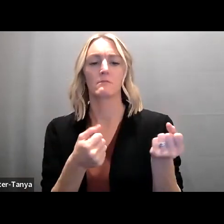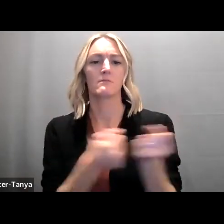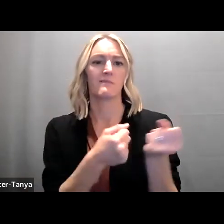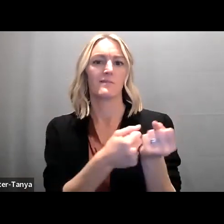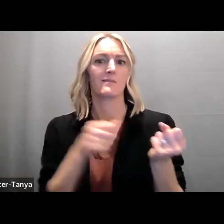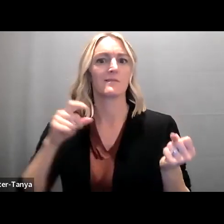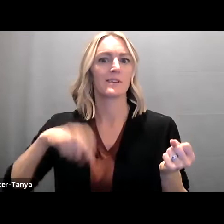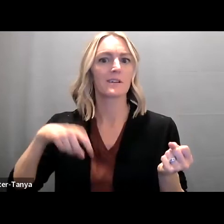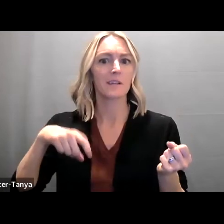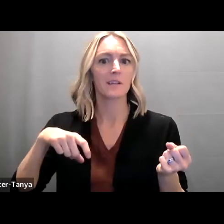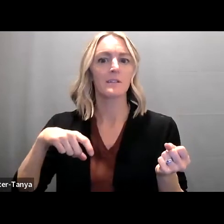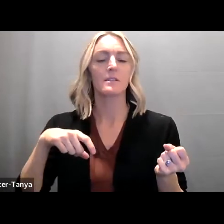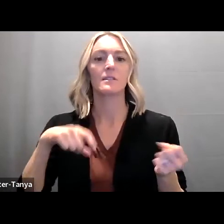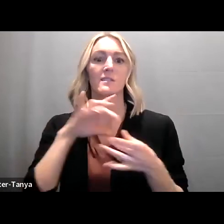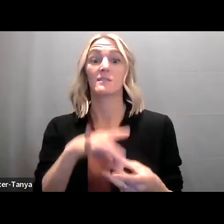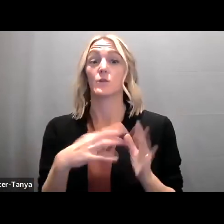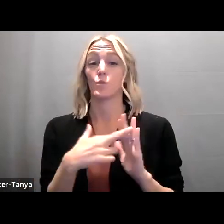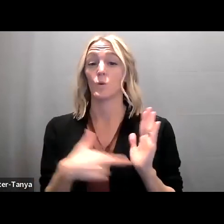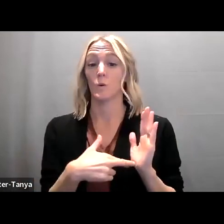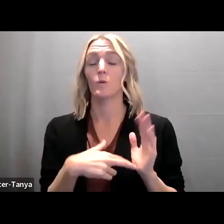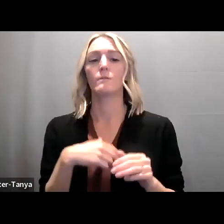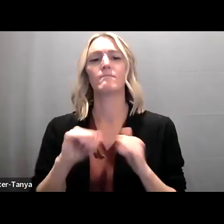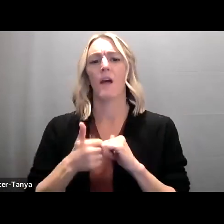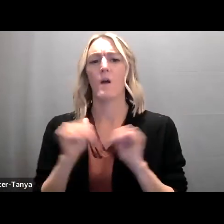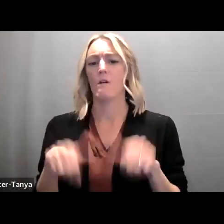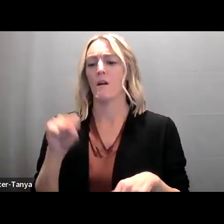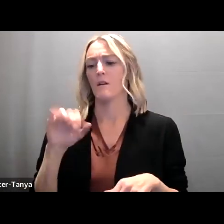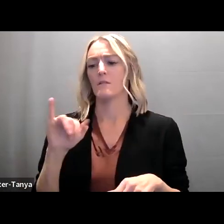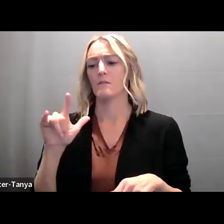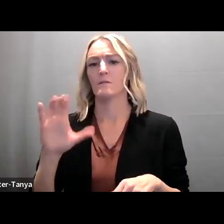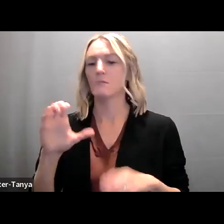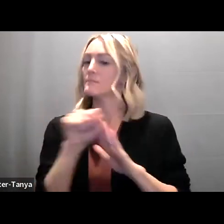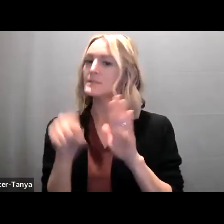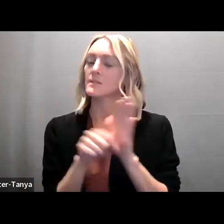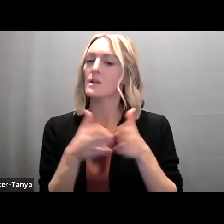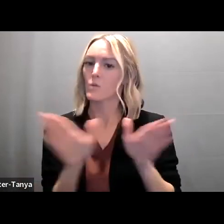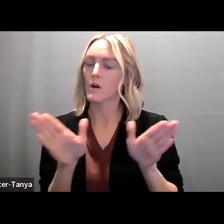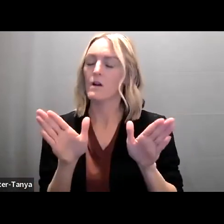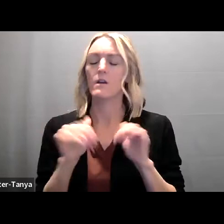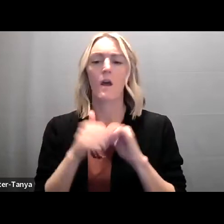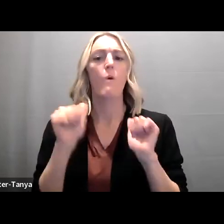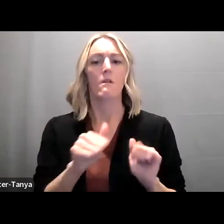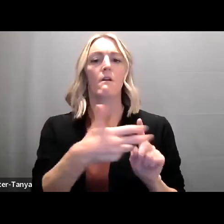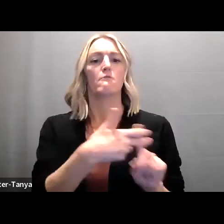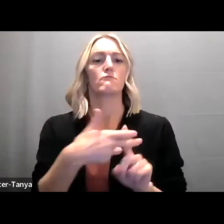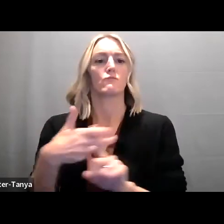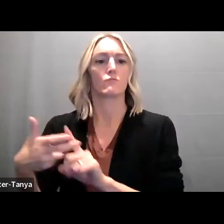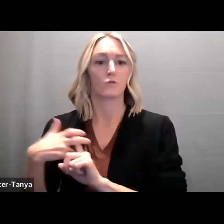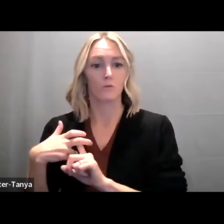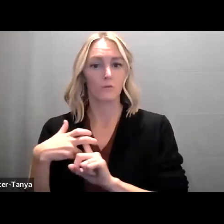when it comes to the rule is really looking how having a SILCK helped resxrut bring in